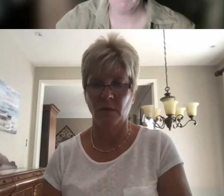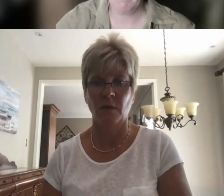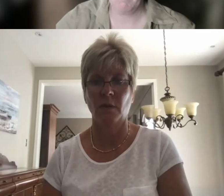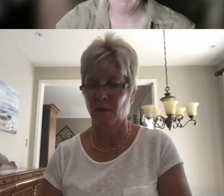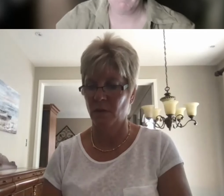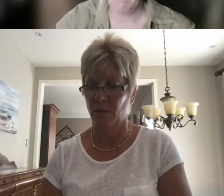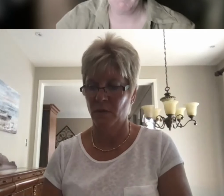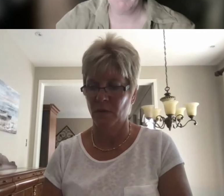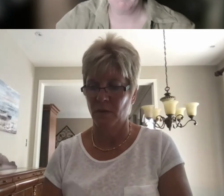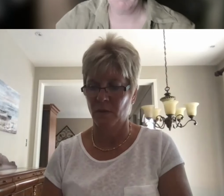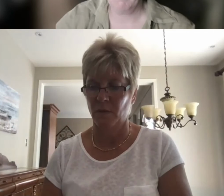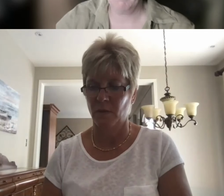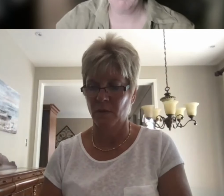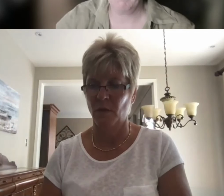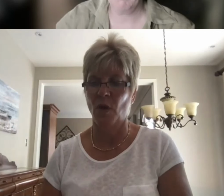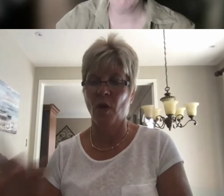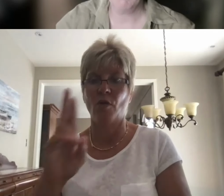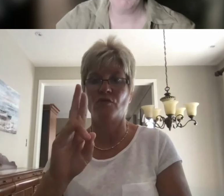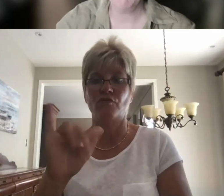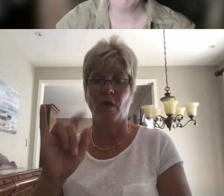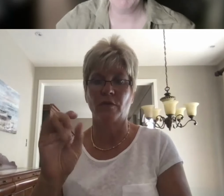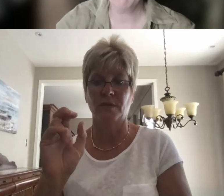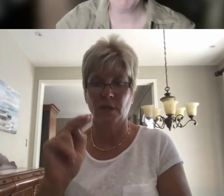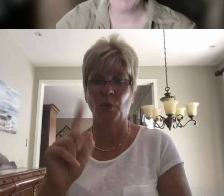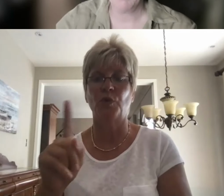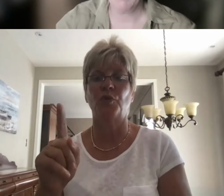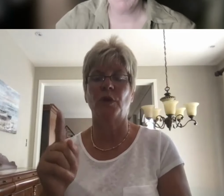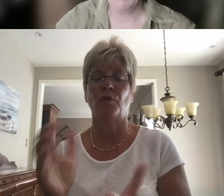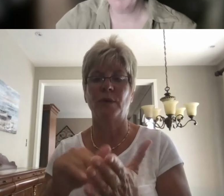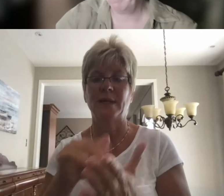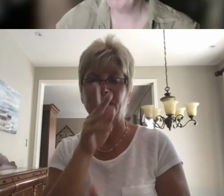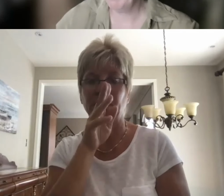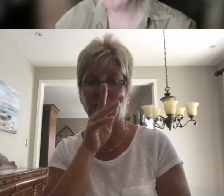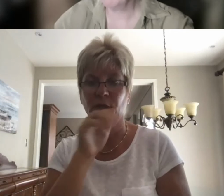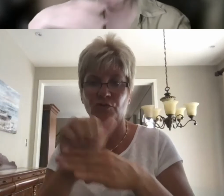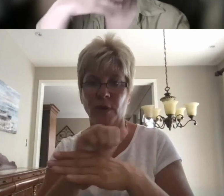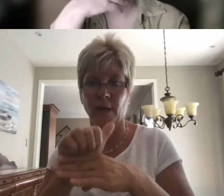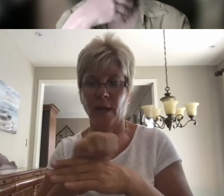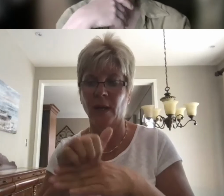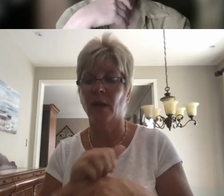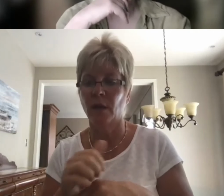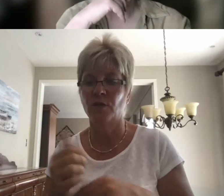training at Ryerson and I've had a chance to try Dragon Naturally,